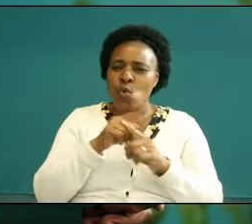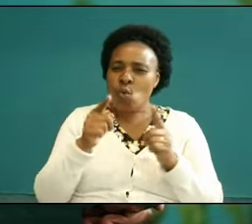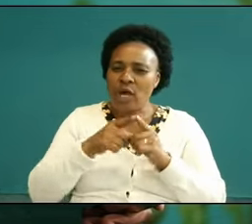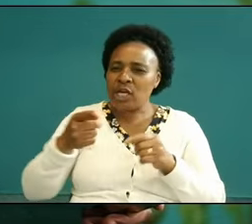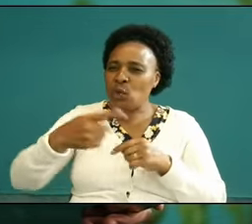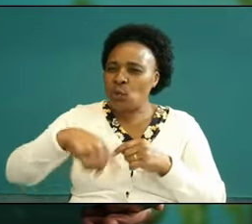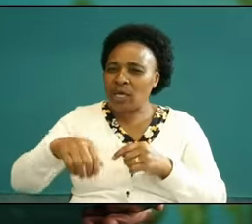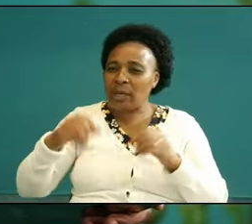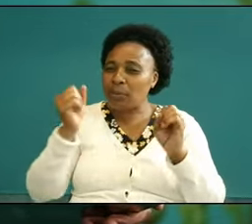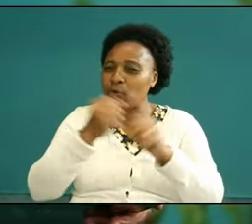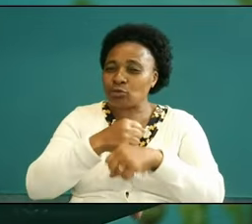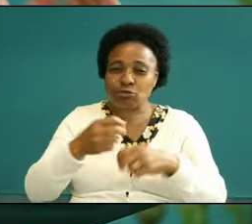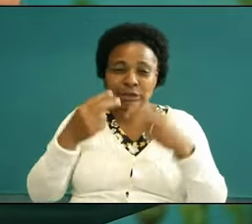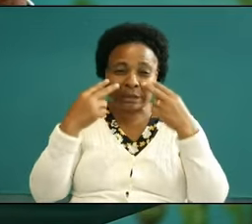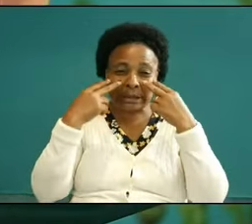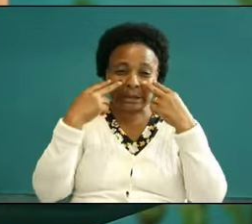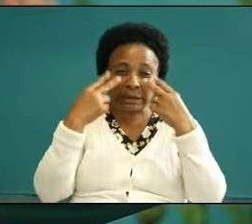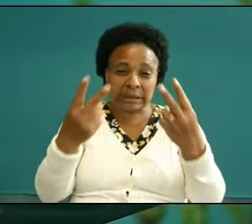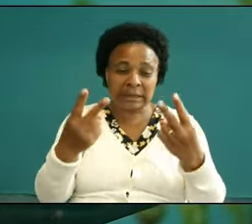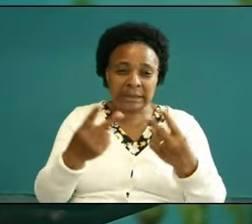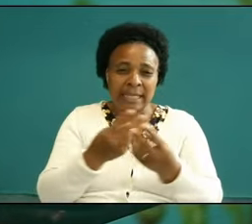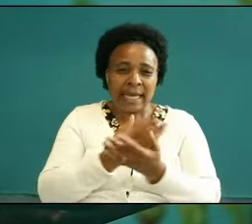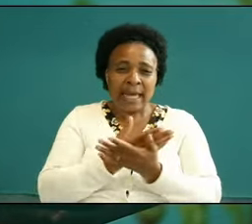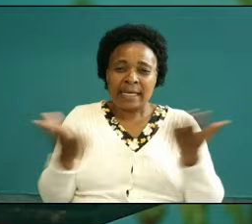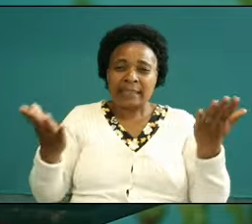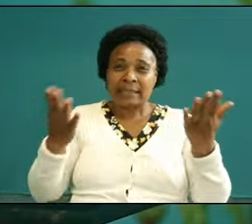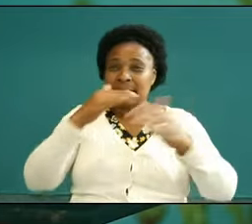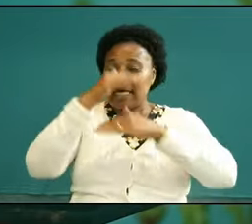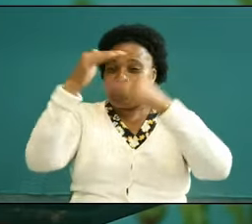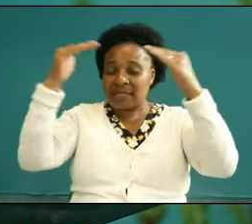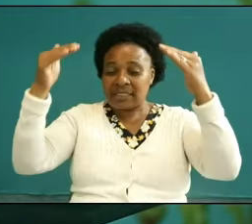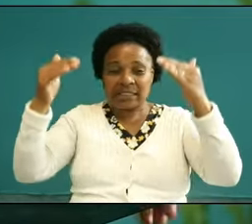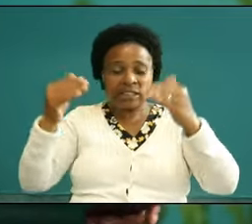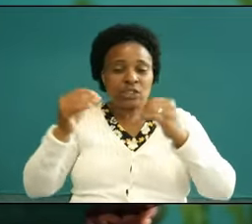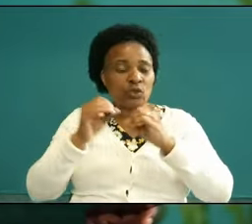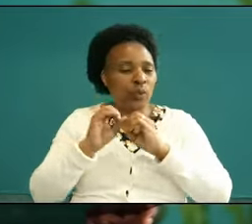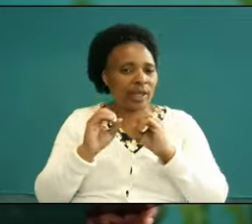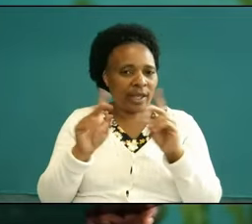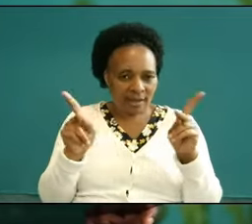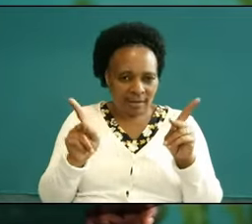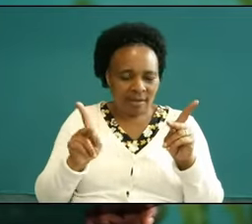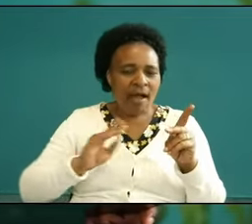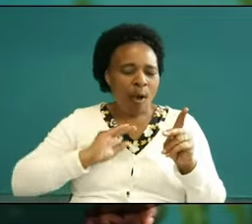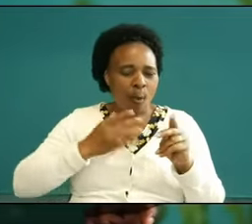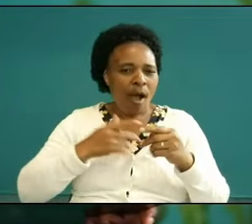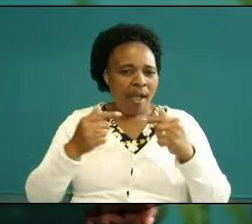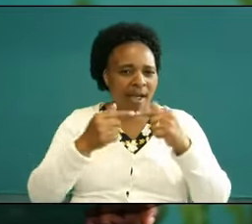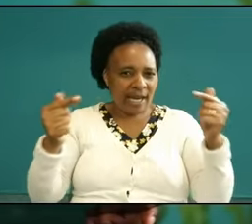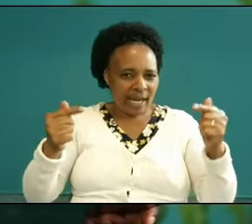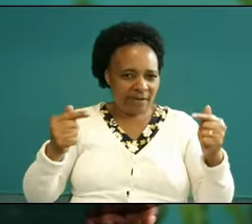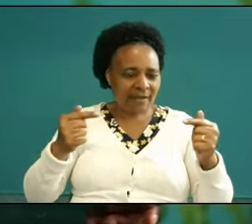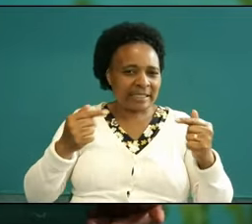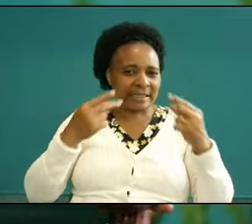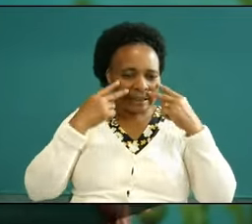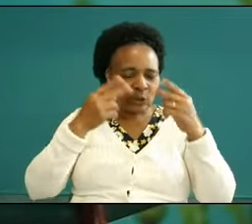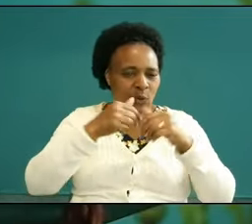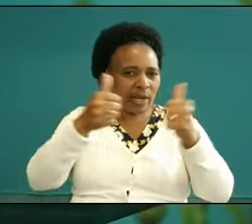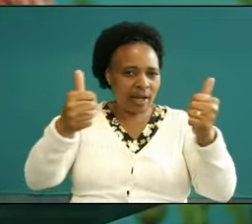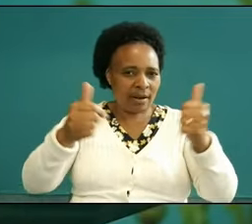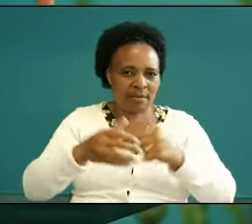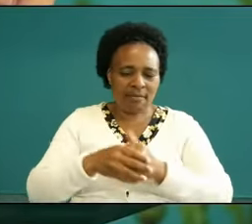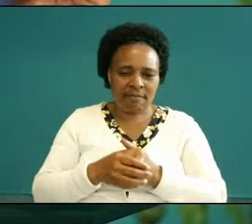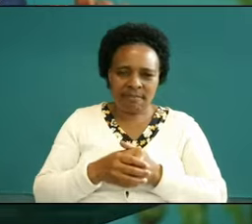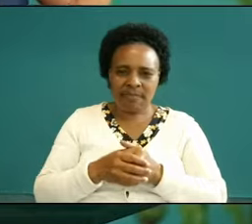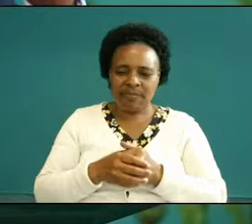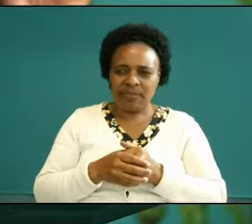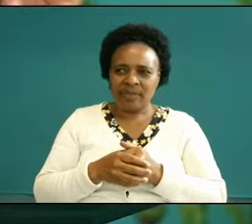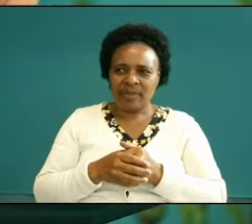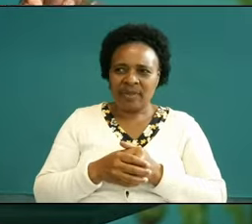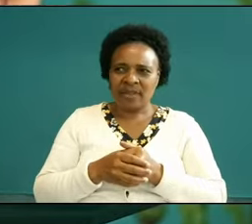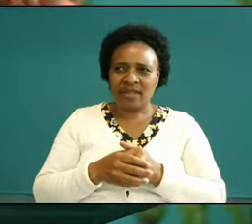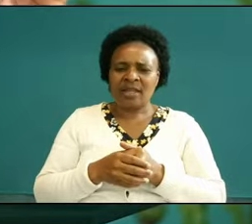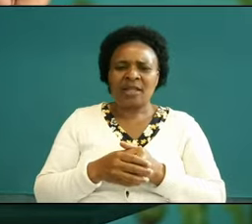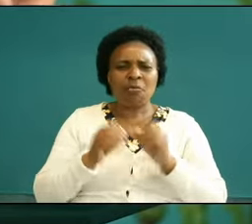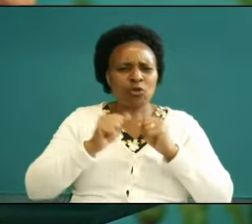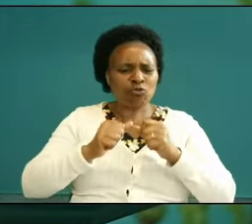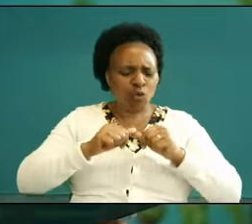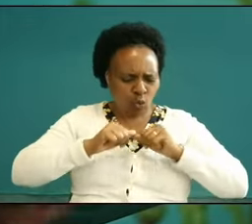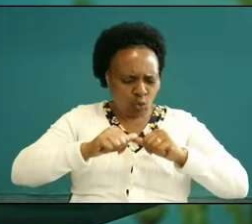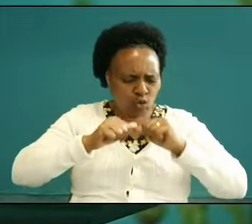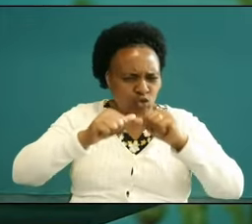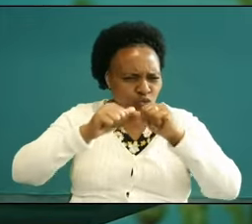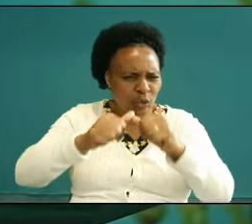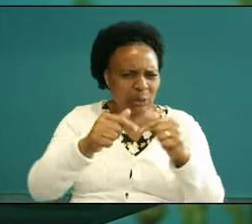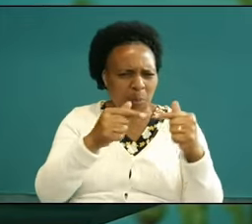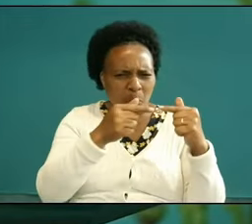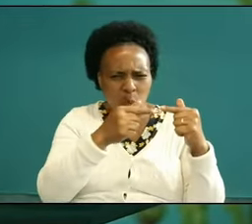to sleep and we think everything is okay our enemy does not sleep he is constantly at War he